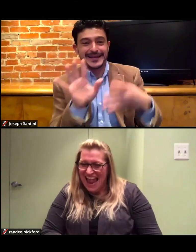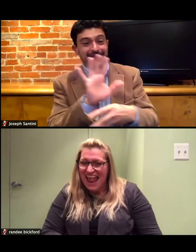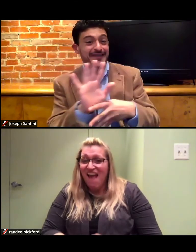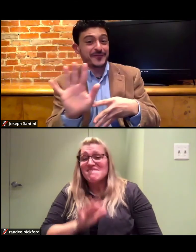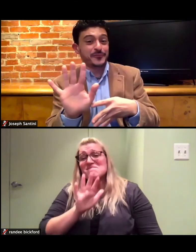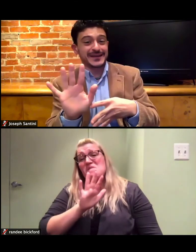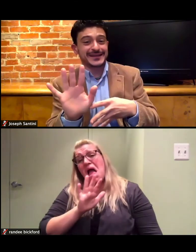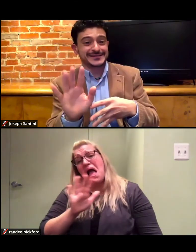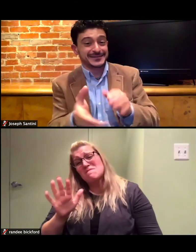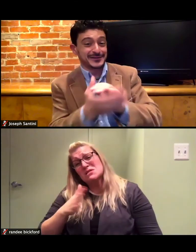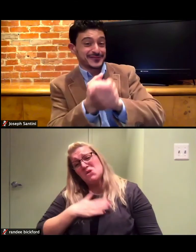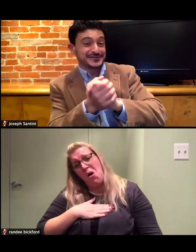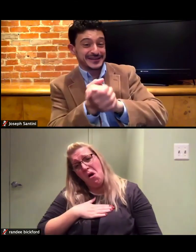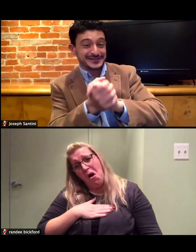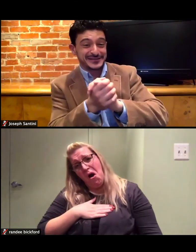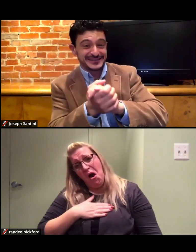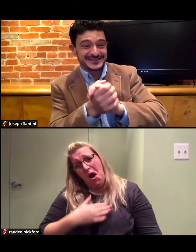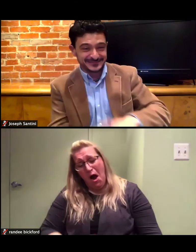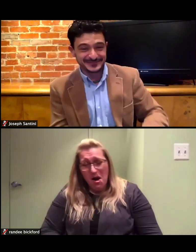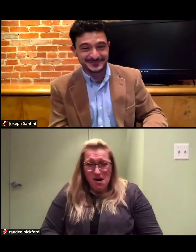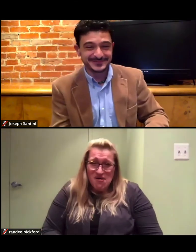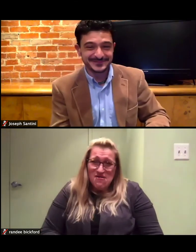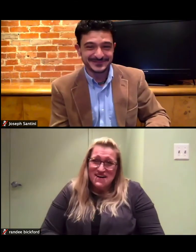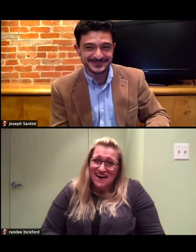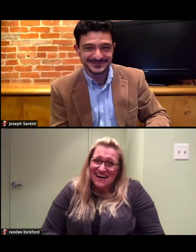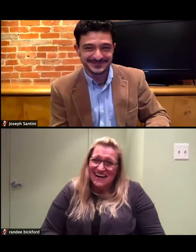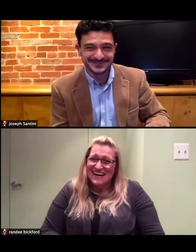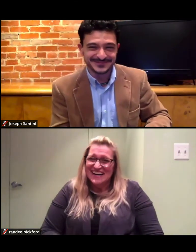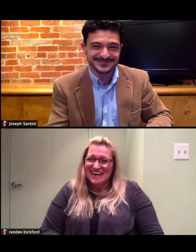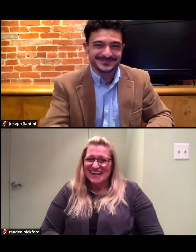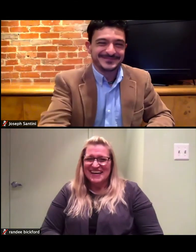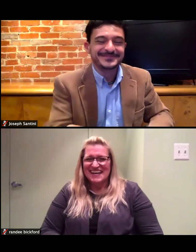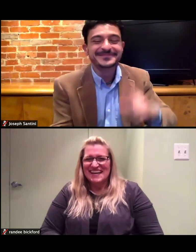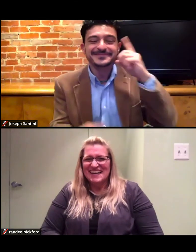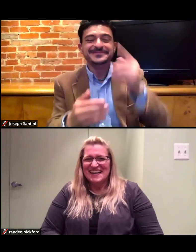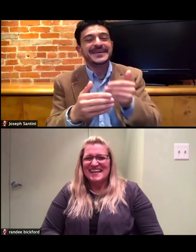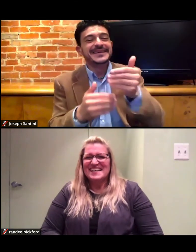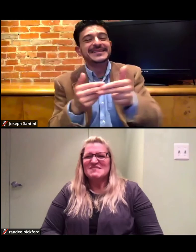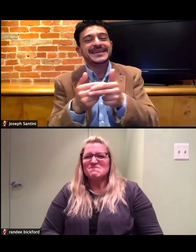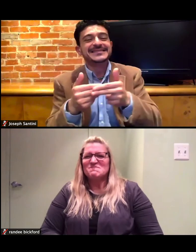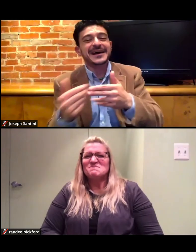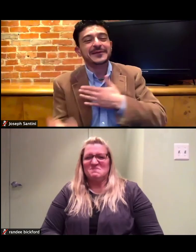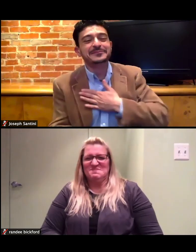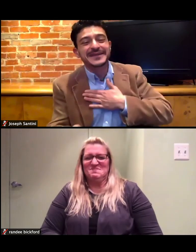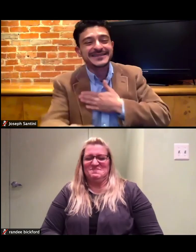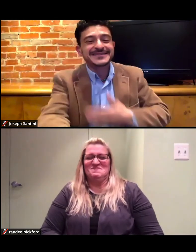Mike talks about, depending on the level of comprehension and maturity, often independence arrives with the first job or first paycheck.